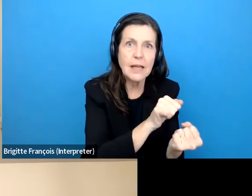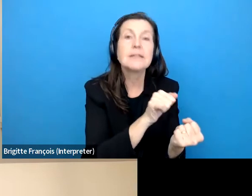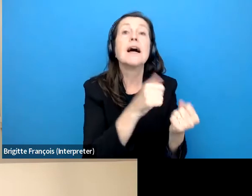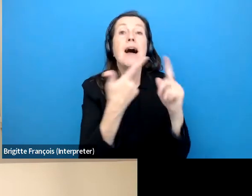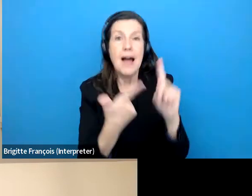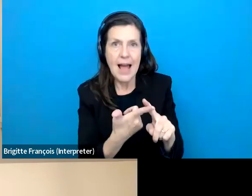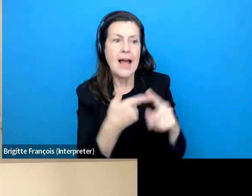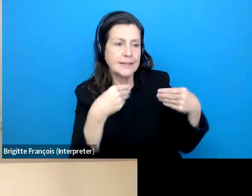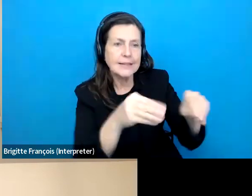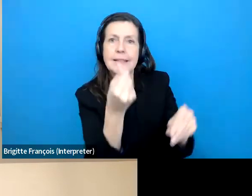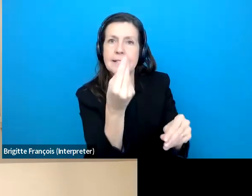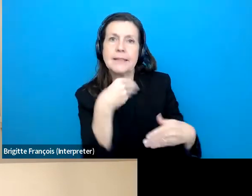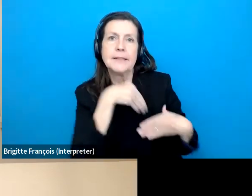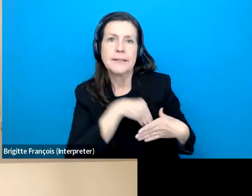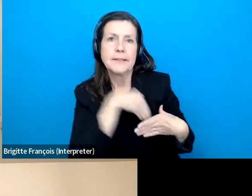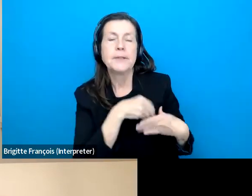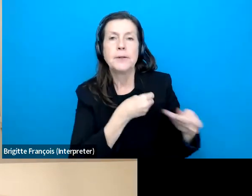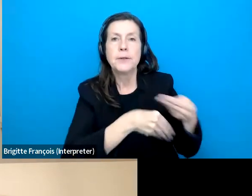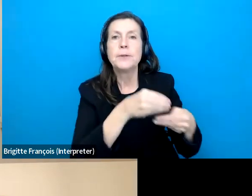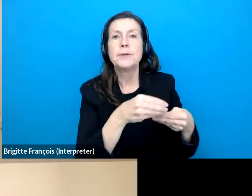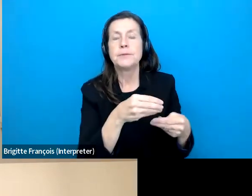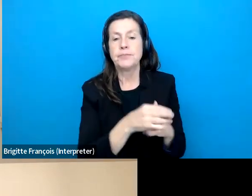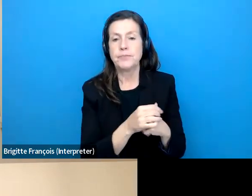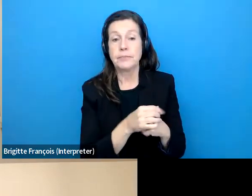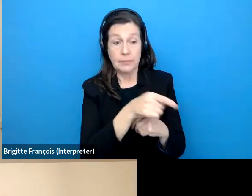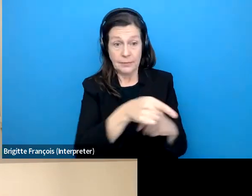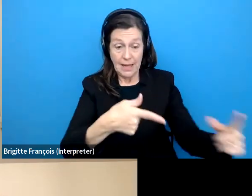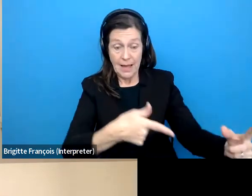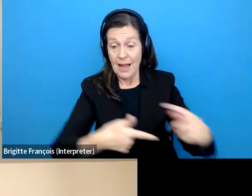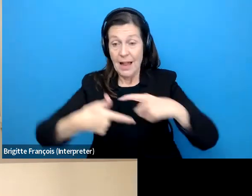Making this legal link between the two, the Committee recognized